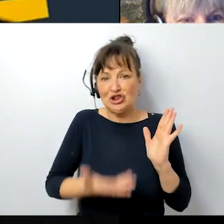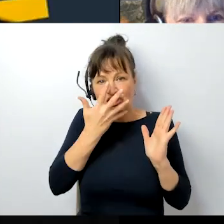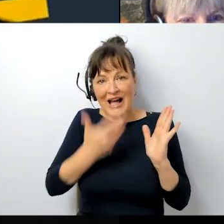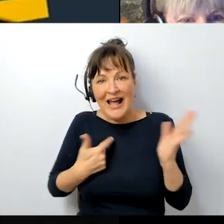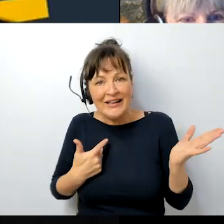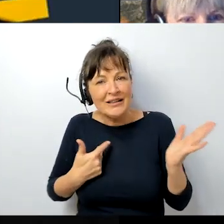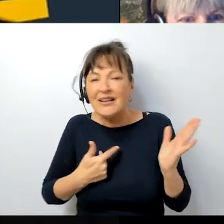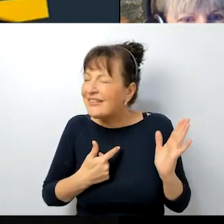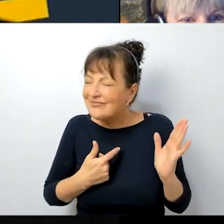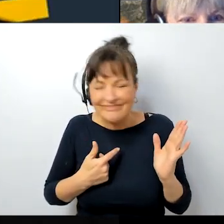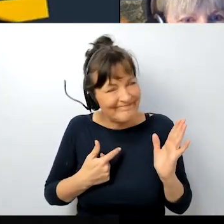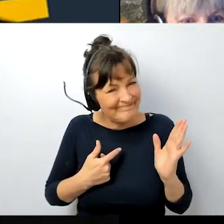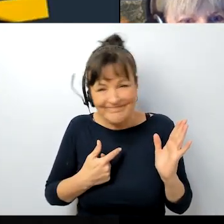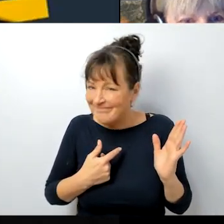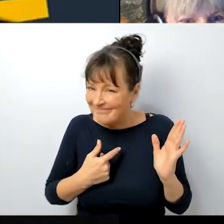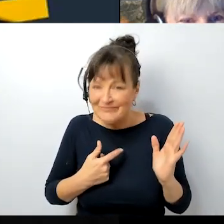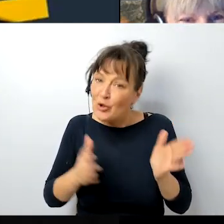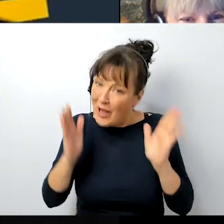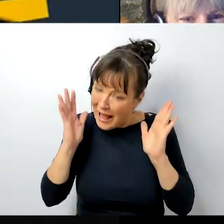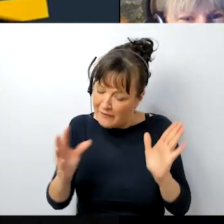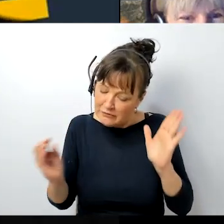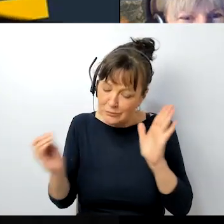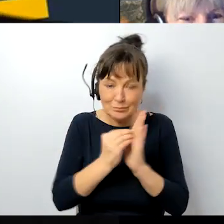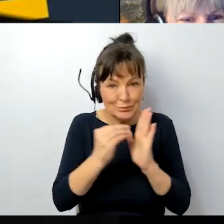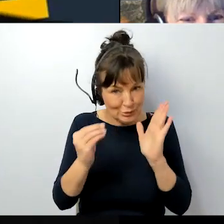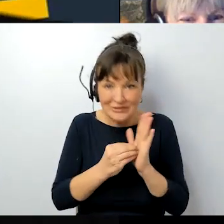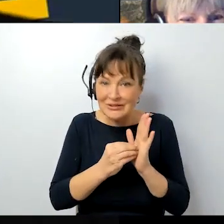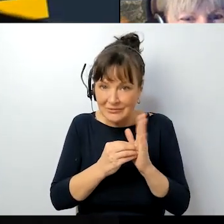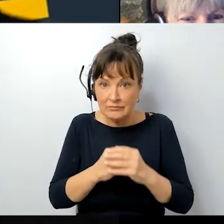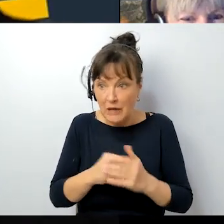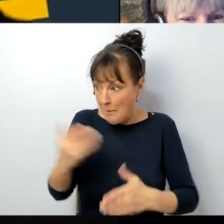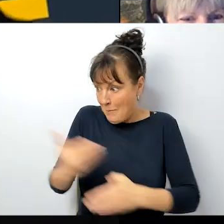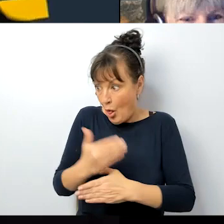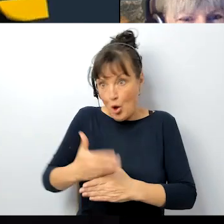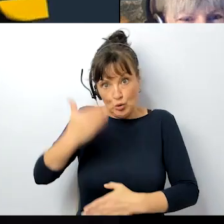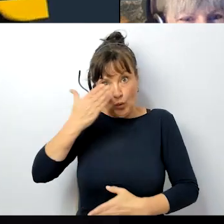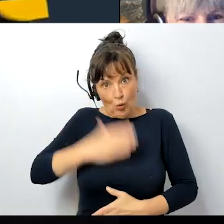like they don't want to blow their own trumpet, so they don't link things properly, so just really